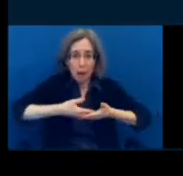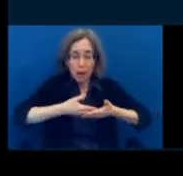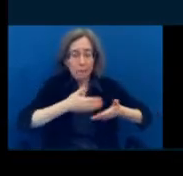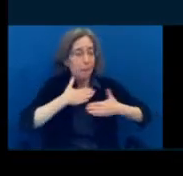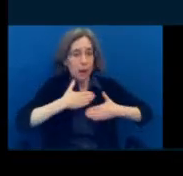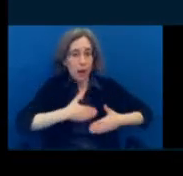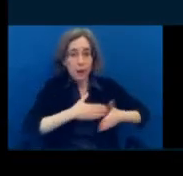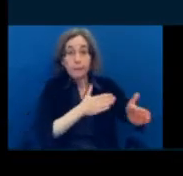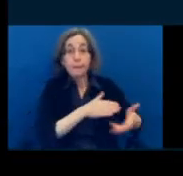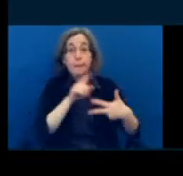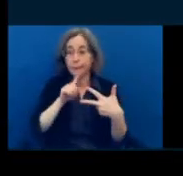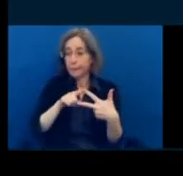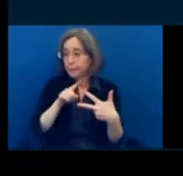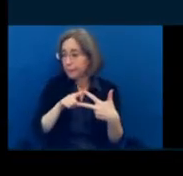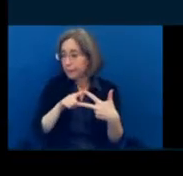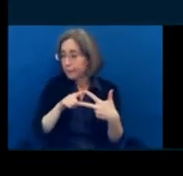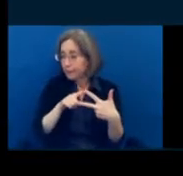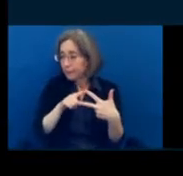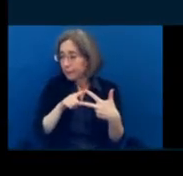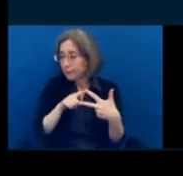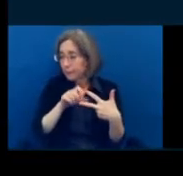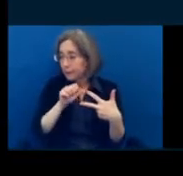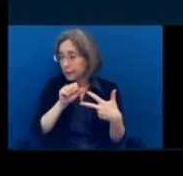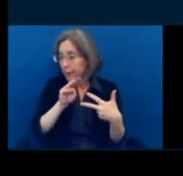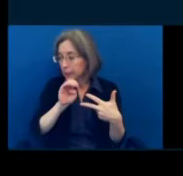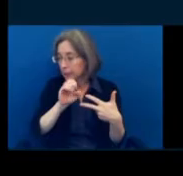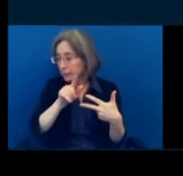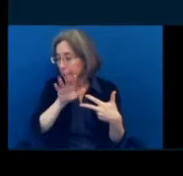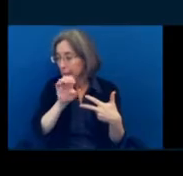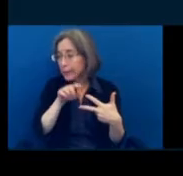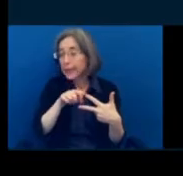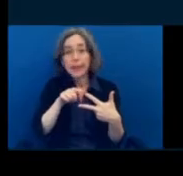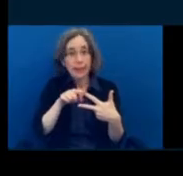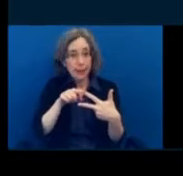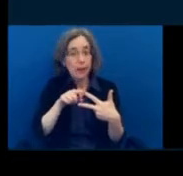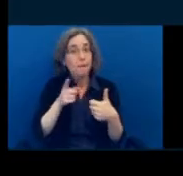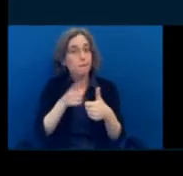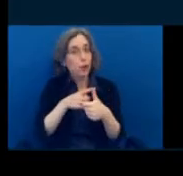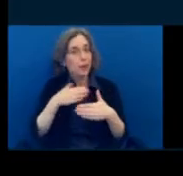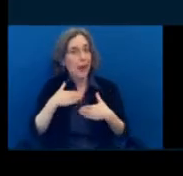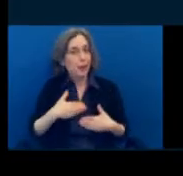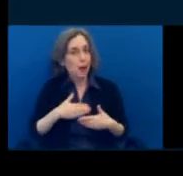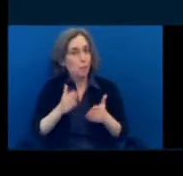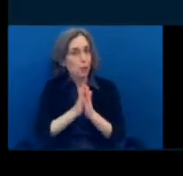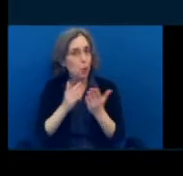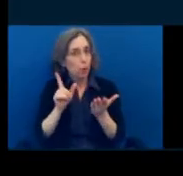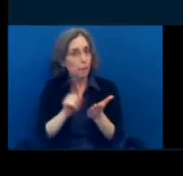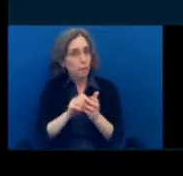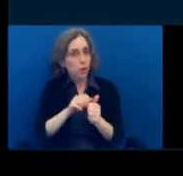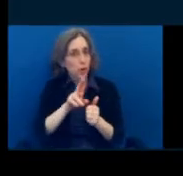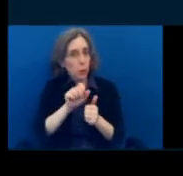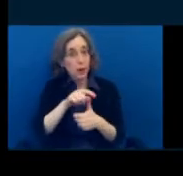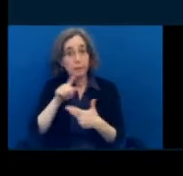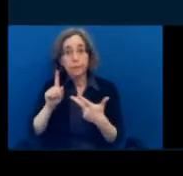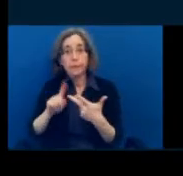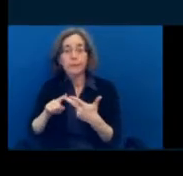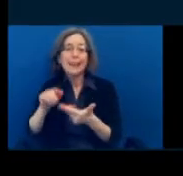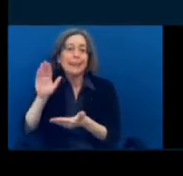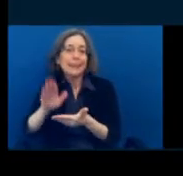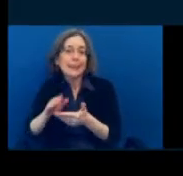ANATOMICAL TABLES WHICH IS TD FIRST ILLUSTRATED MEDICAL BOOK PUBLISHED IN THE UNITED STATES. AND ON THE RIGHT, IS THE LEAST KNOWN OF THE 3, [INDISCERNIBLE]